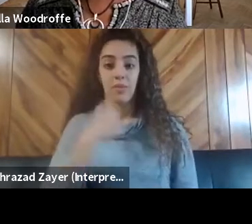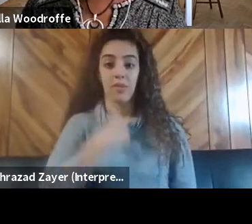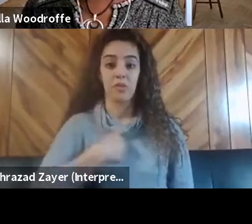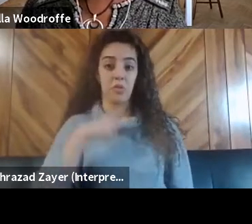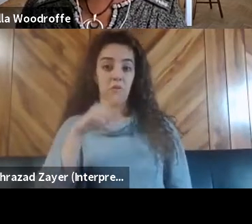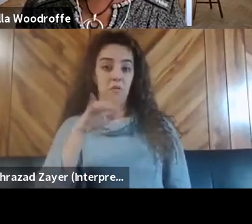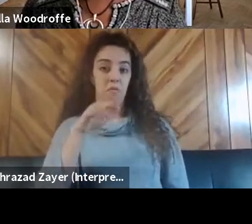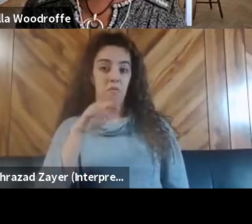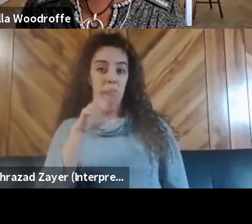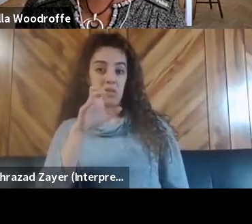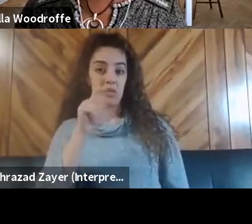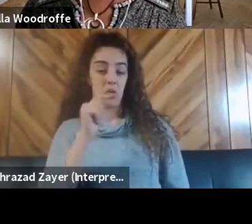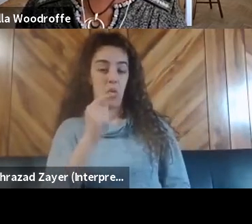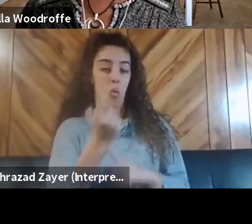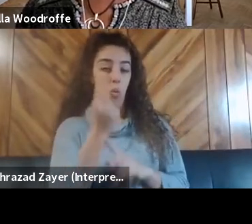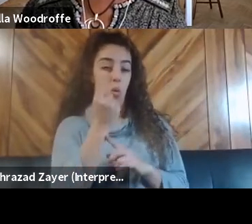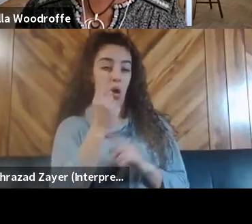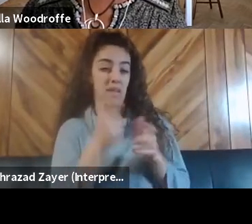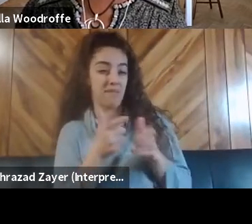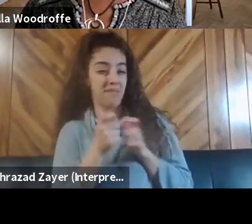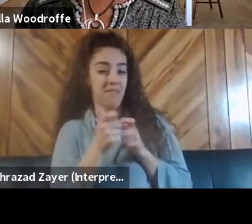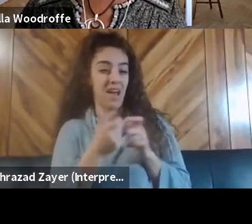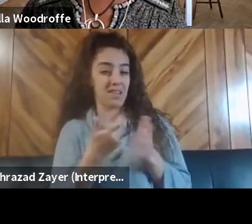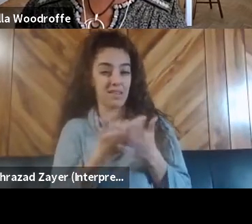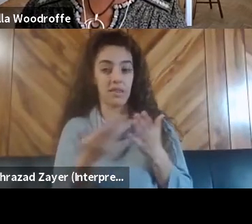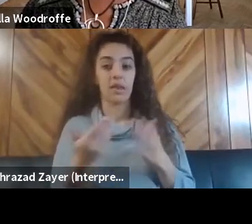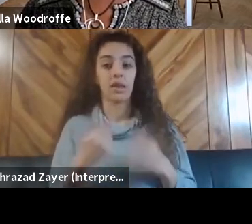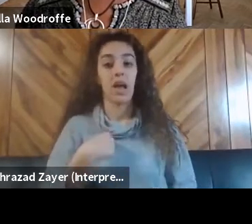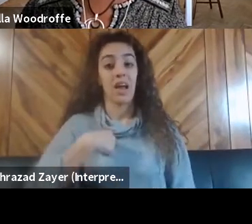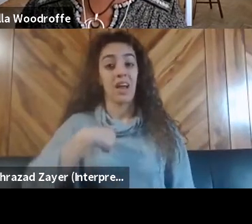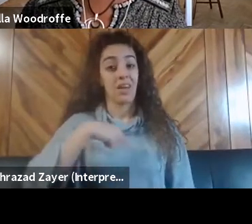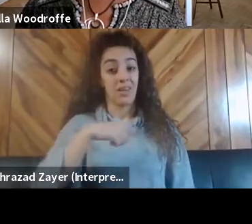No, I always tell folks that it does take a village, right.